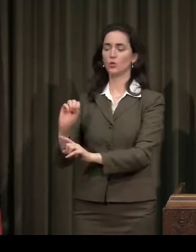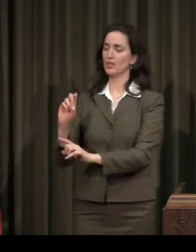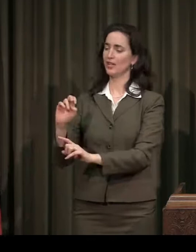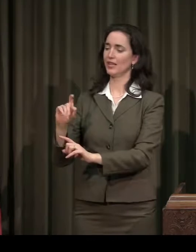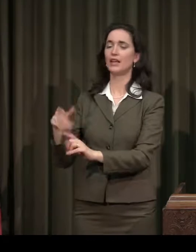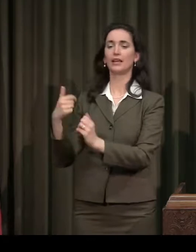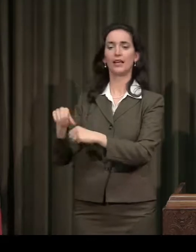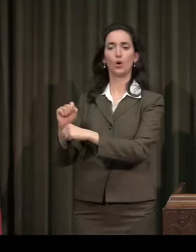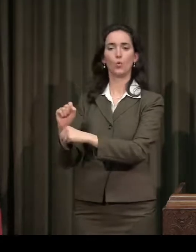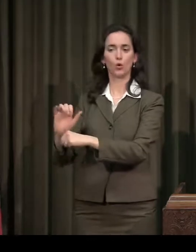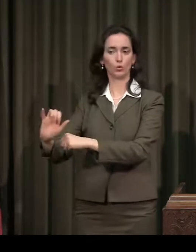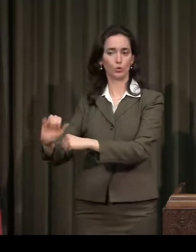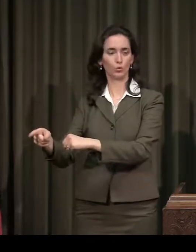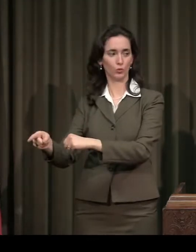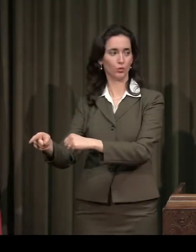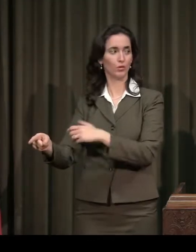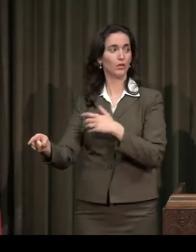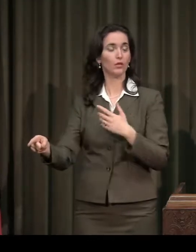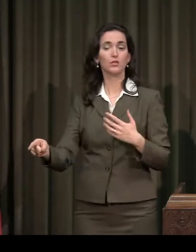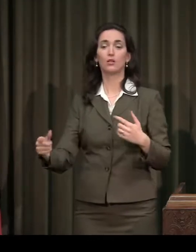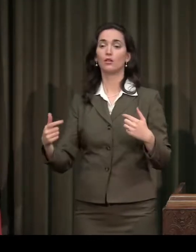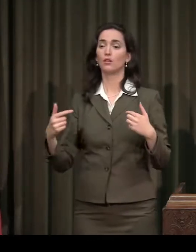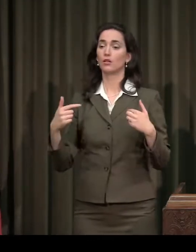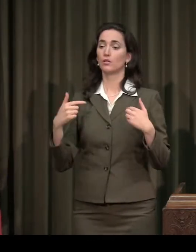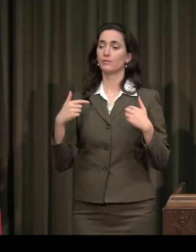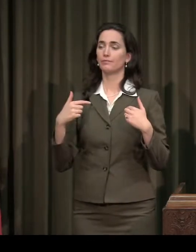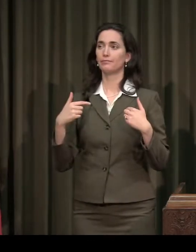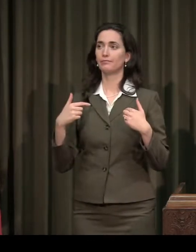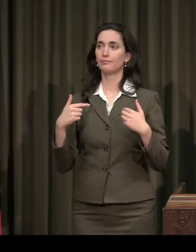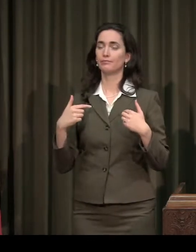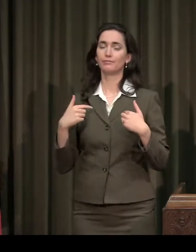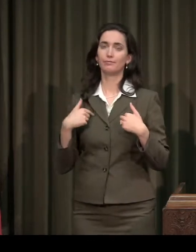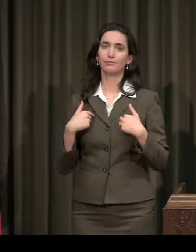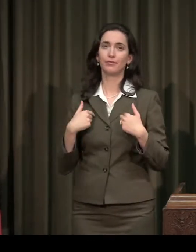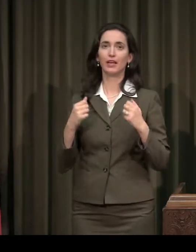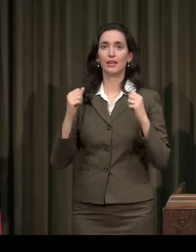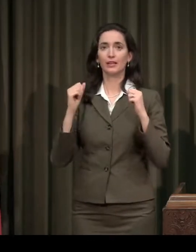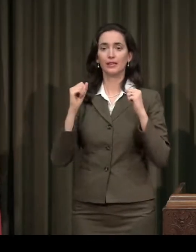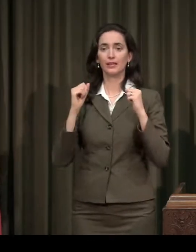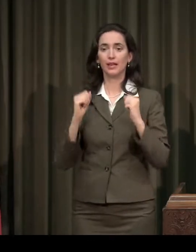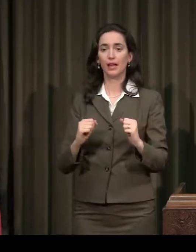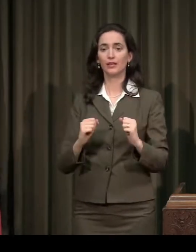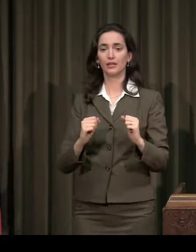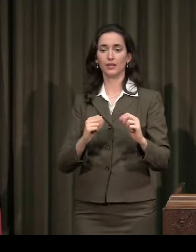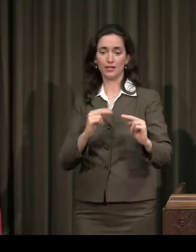that this is not a situation where i can enter into a bilateral negotiation with